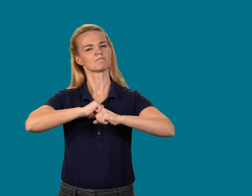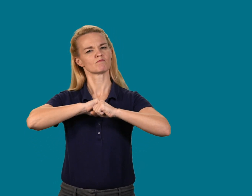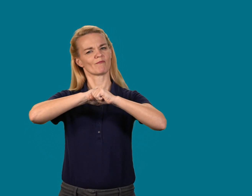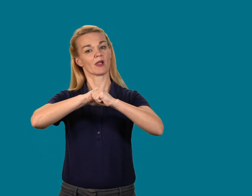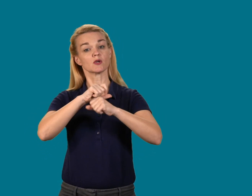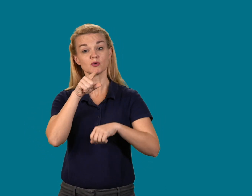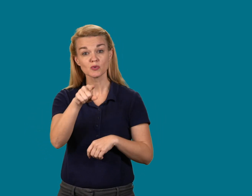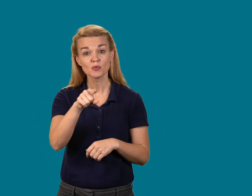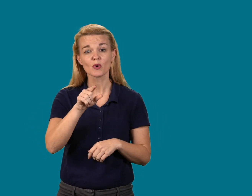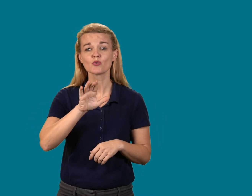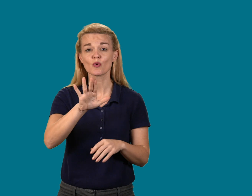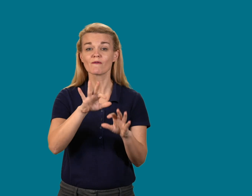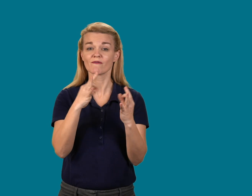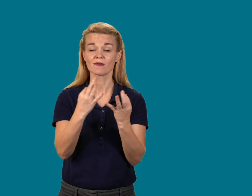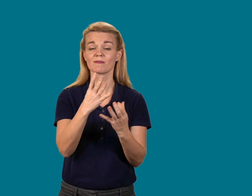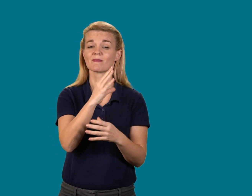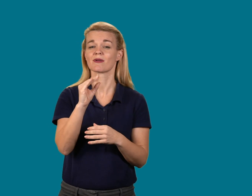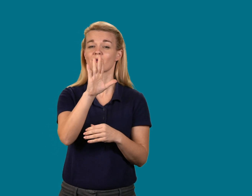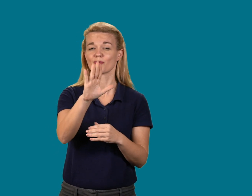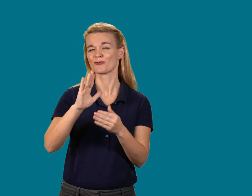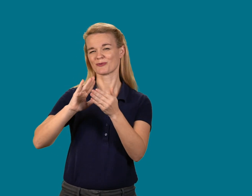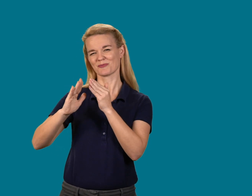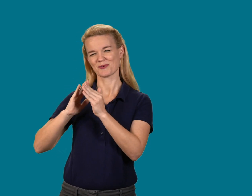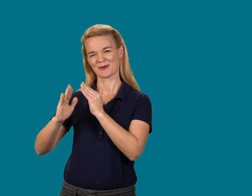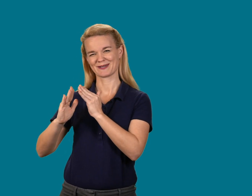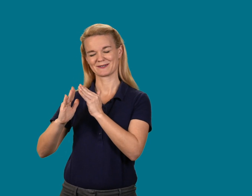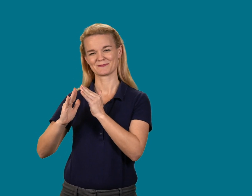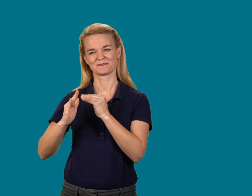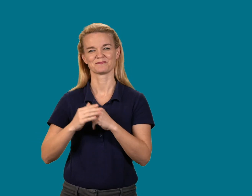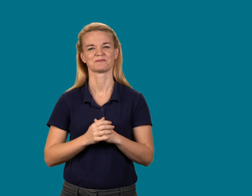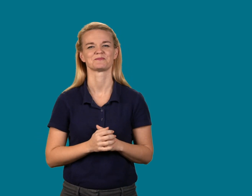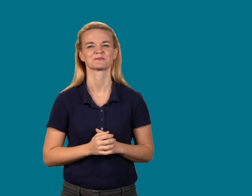your family, and your community from COVID-19—